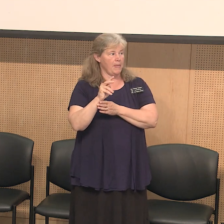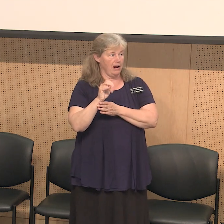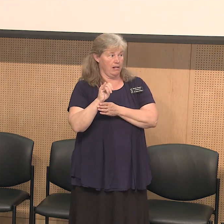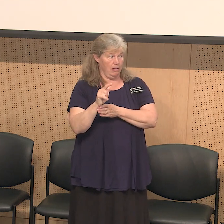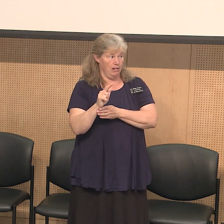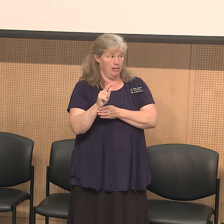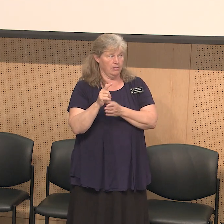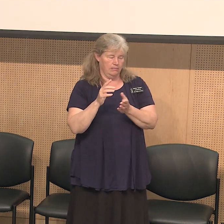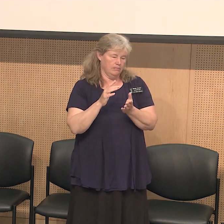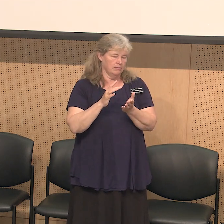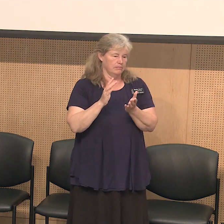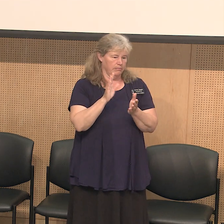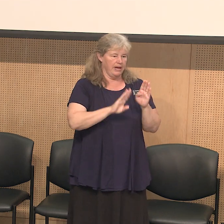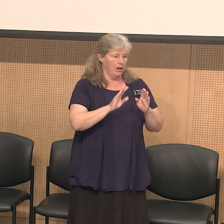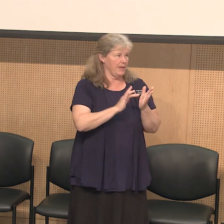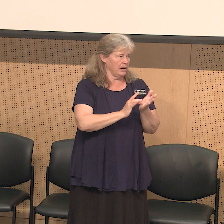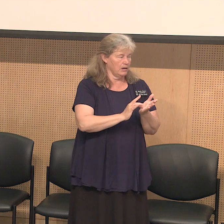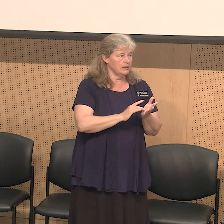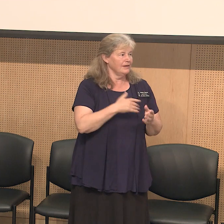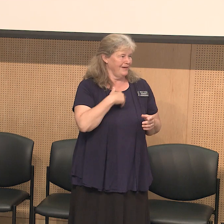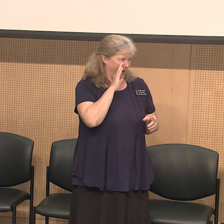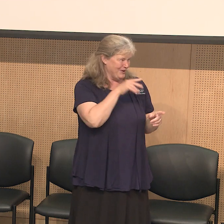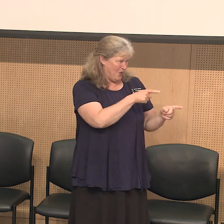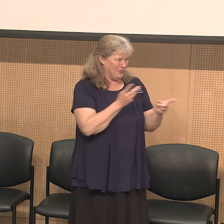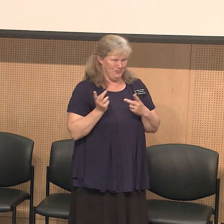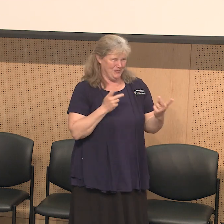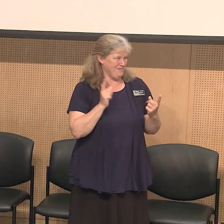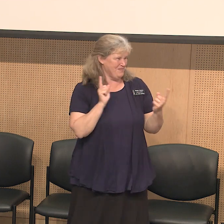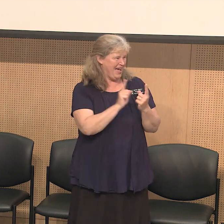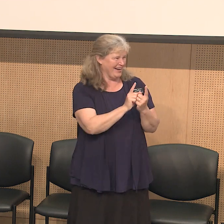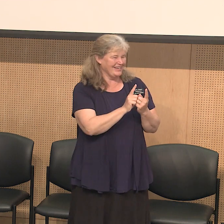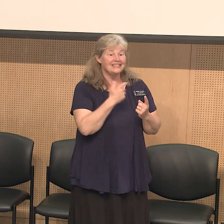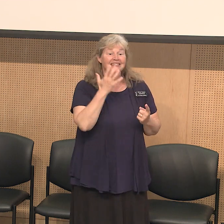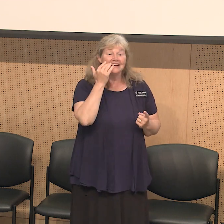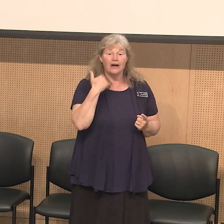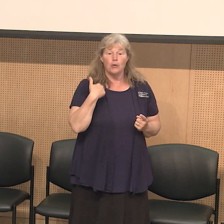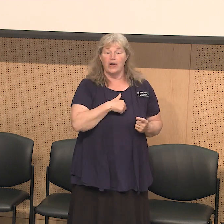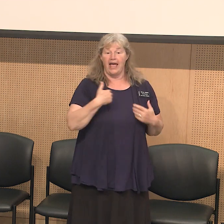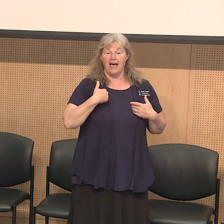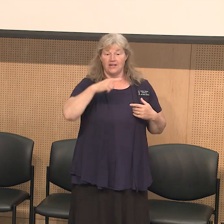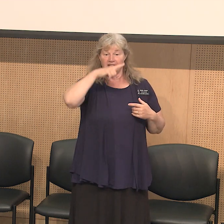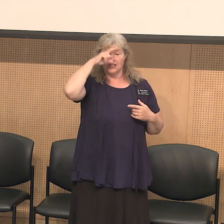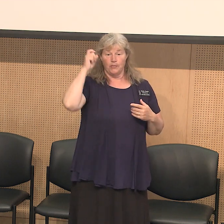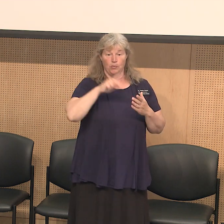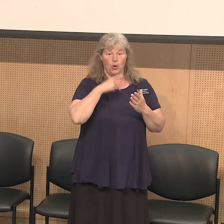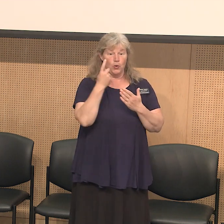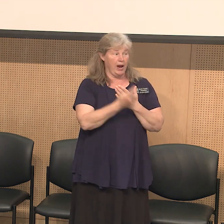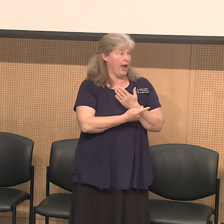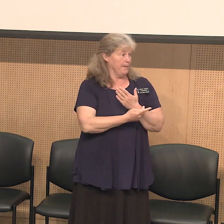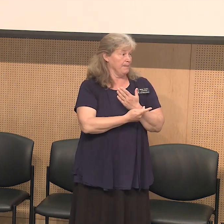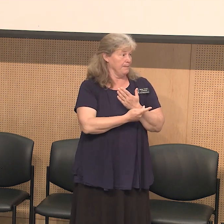and, of course, I know Alicia. We've met before because we have a summer program that over the past few years